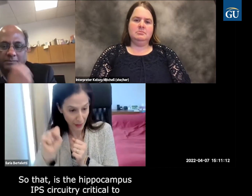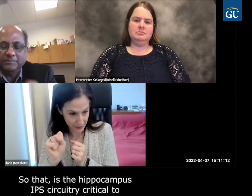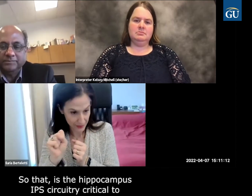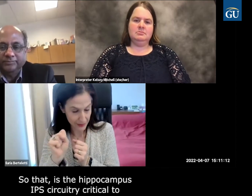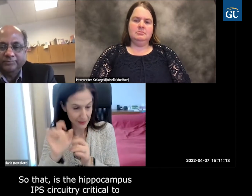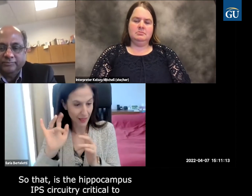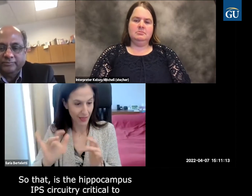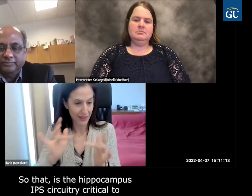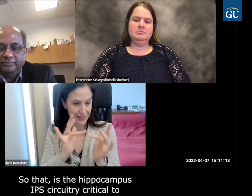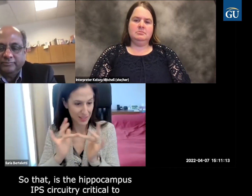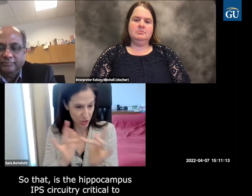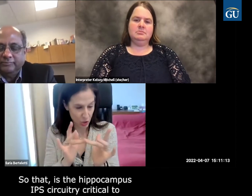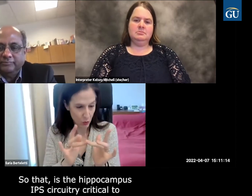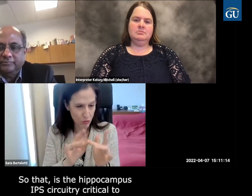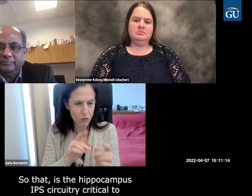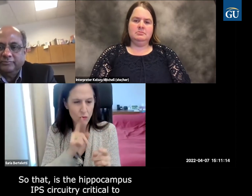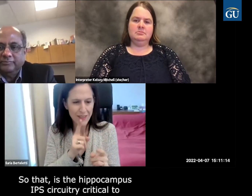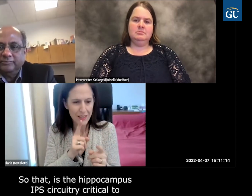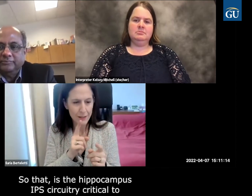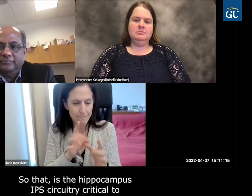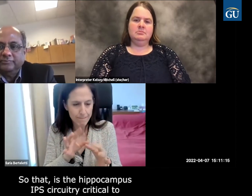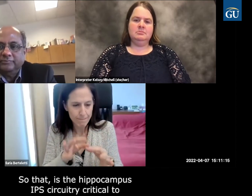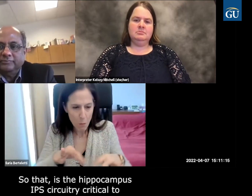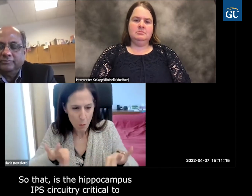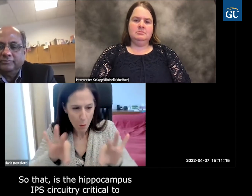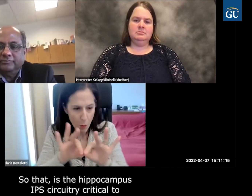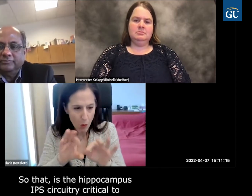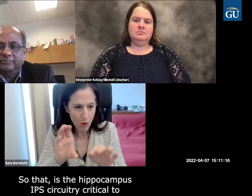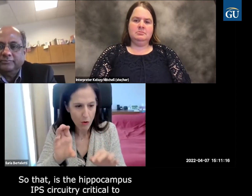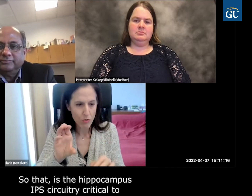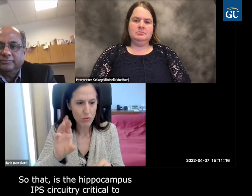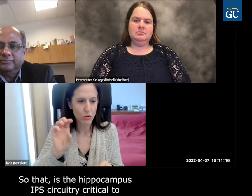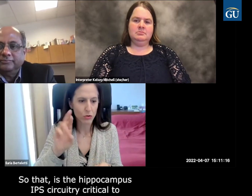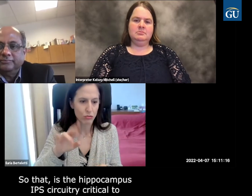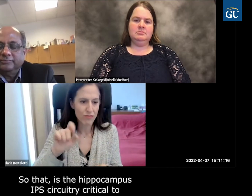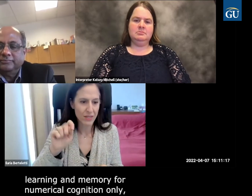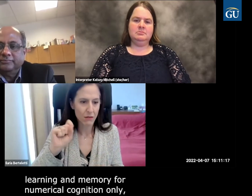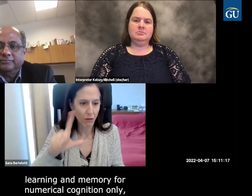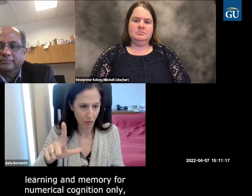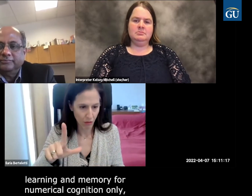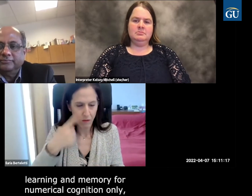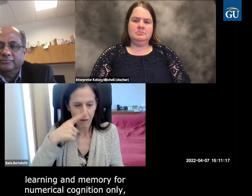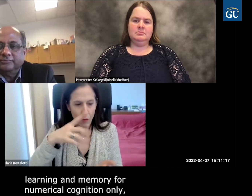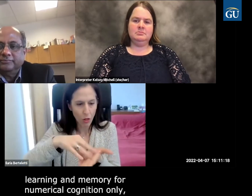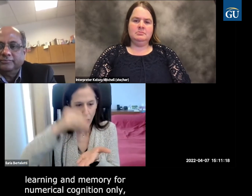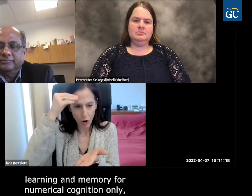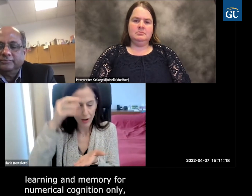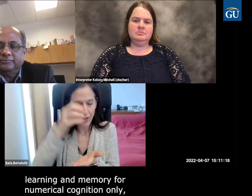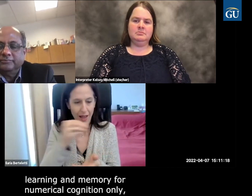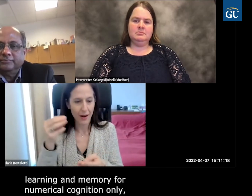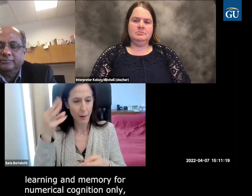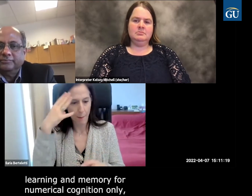ips circuitry critical to learning